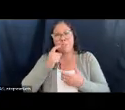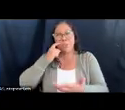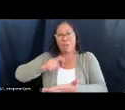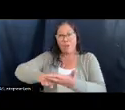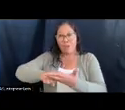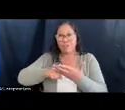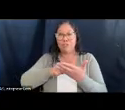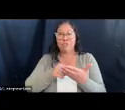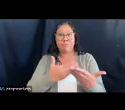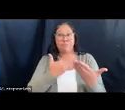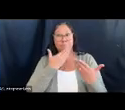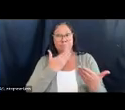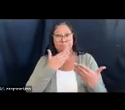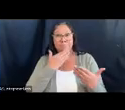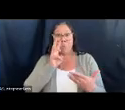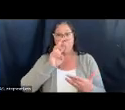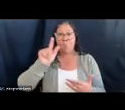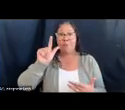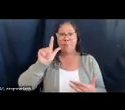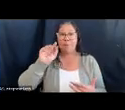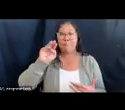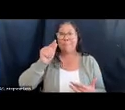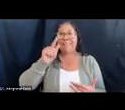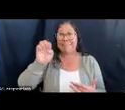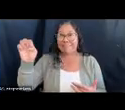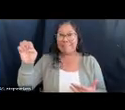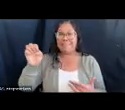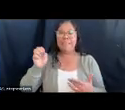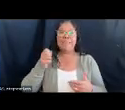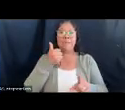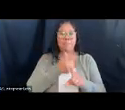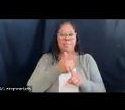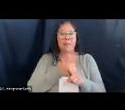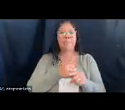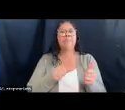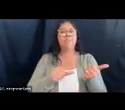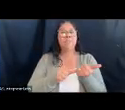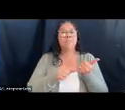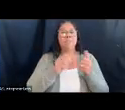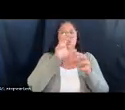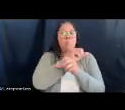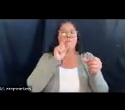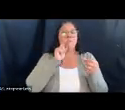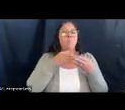Will McGee. He's our deputy superintendent of public instruction who oversees the building